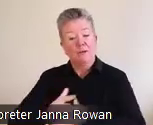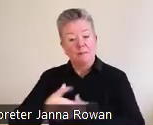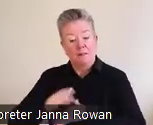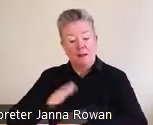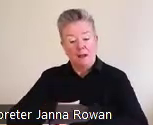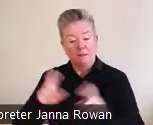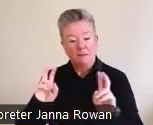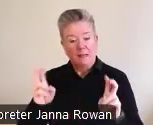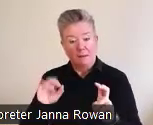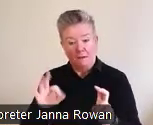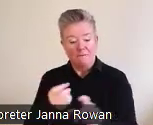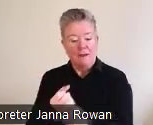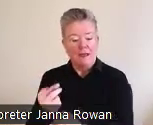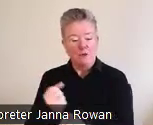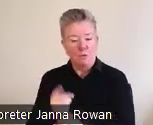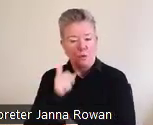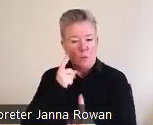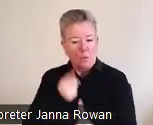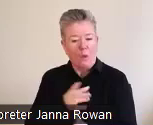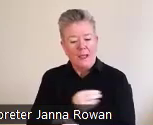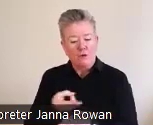of annual goals and short-term objectives.